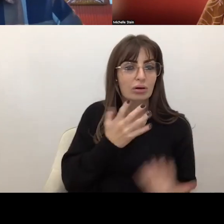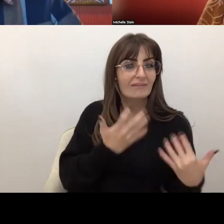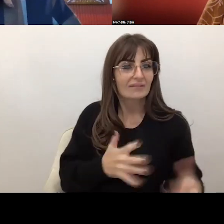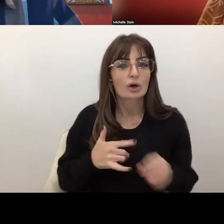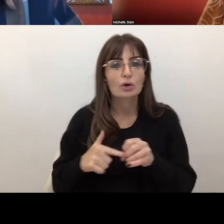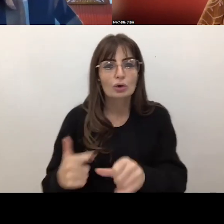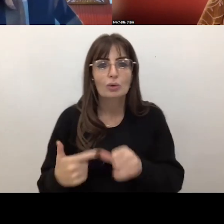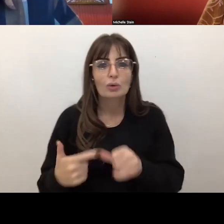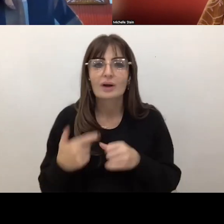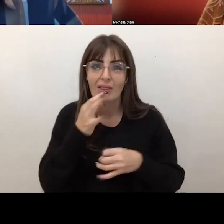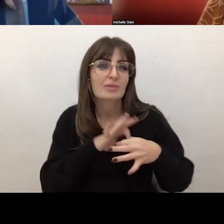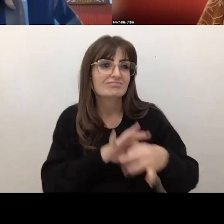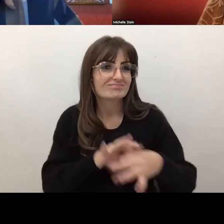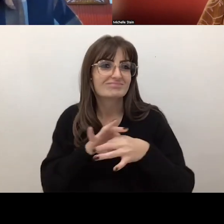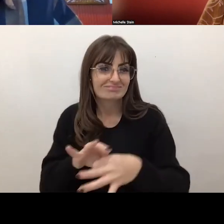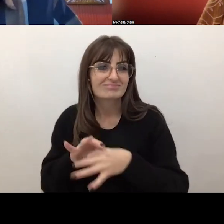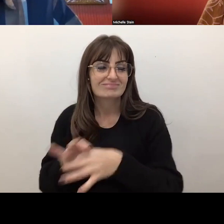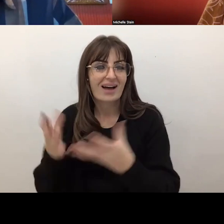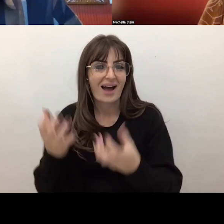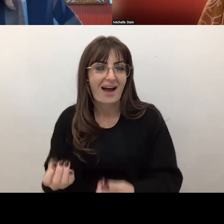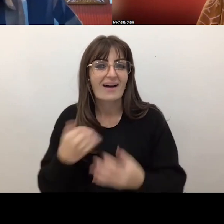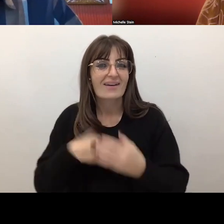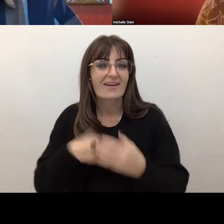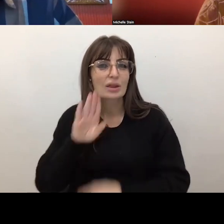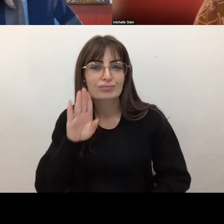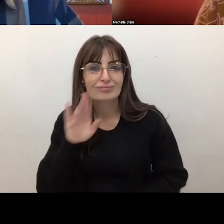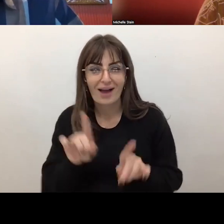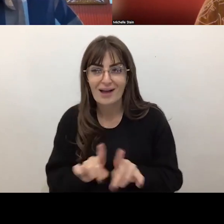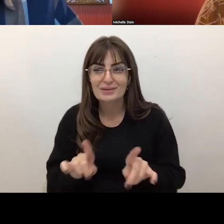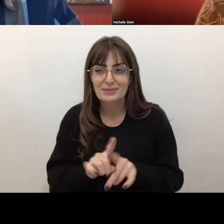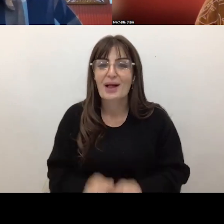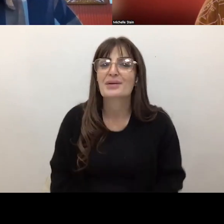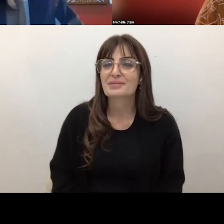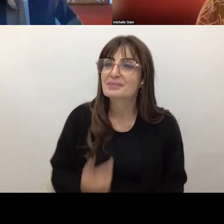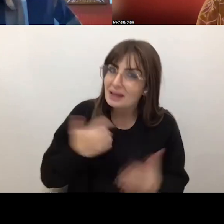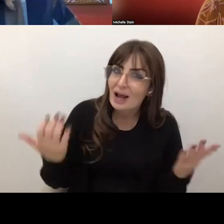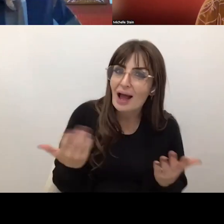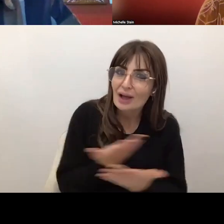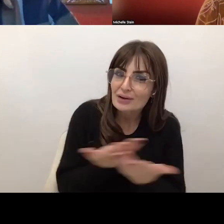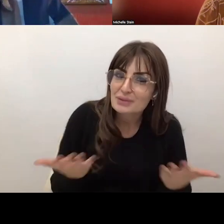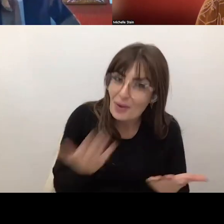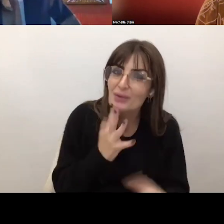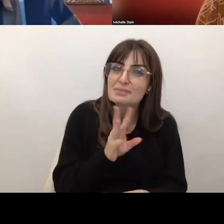interaction in Michelle's presentation today. I really to encourage you to participate